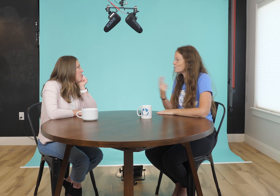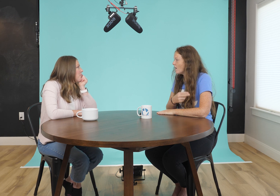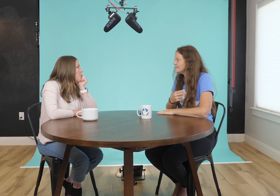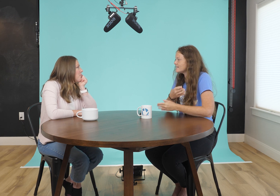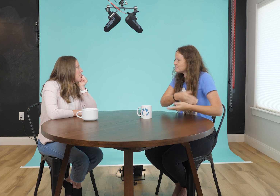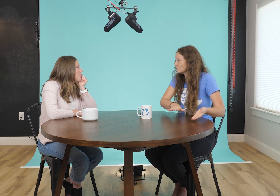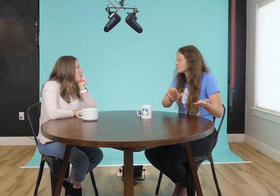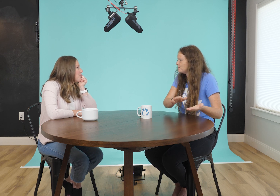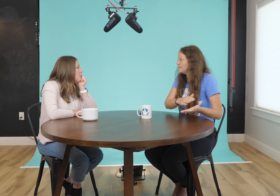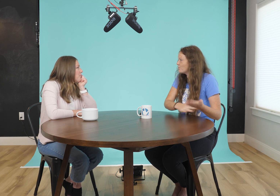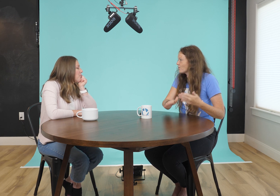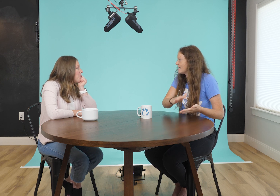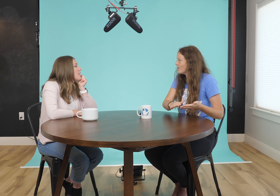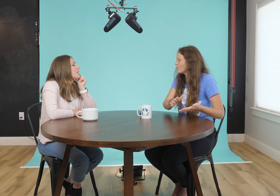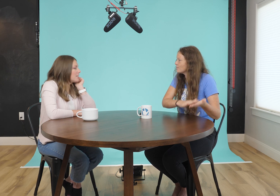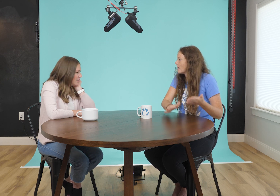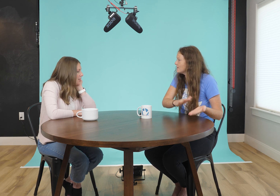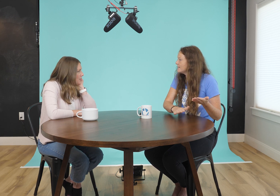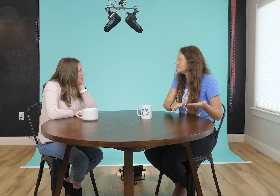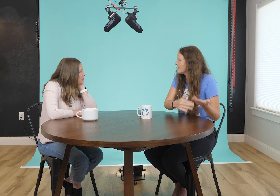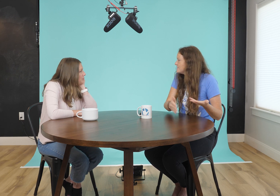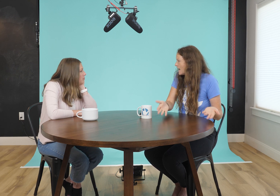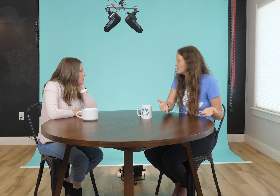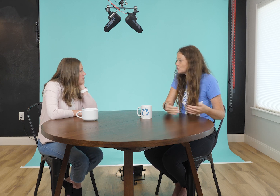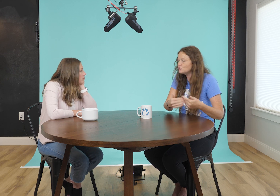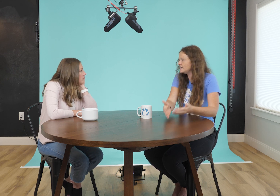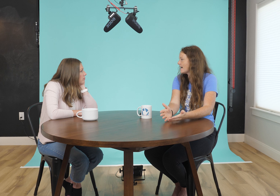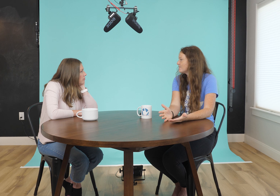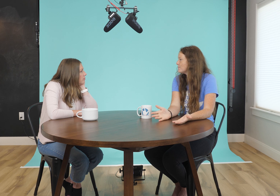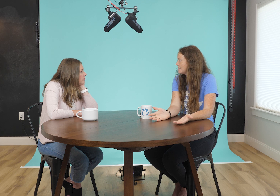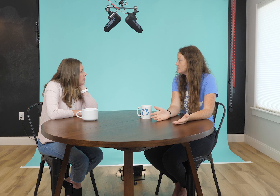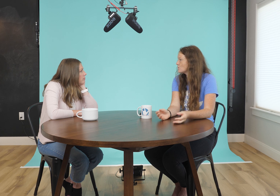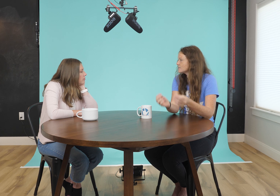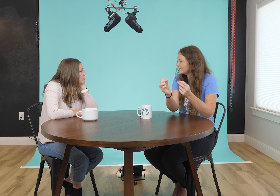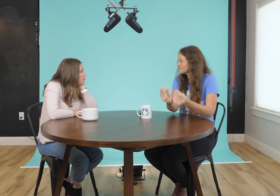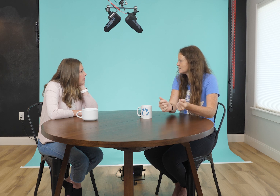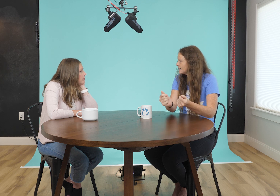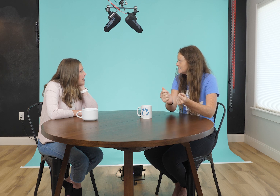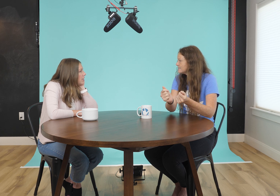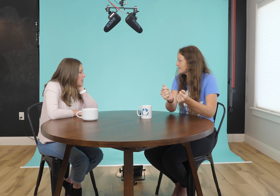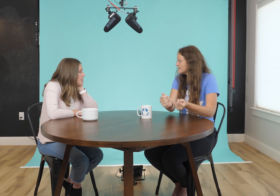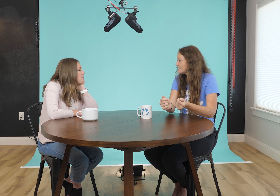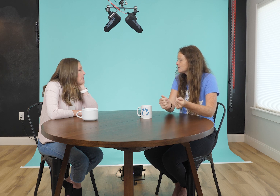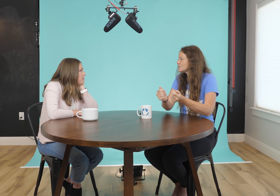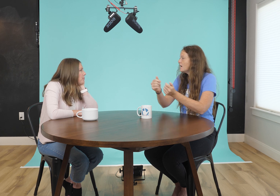one, deaf children born now or becoming deaf now. So you need to have that baby school to get those kids in a language.